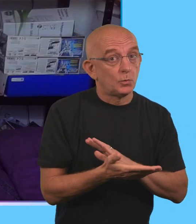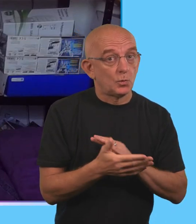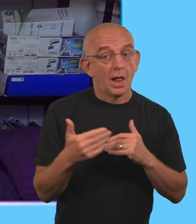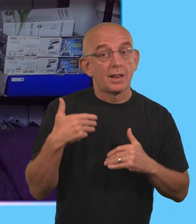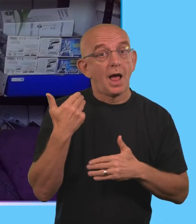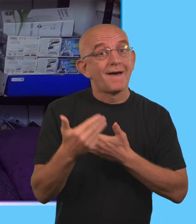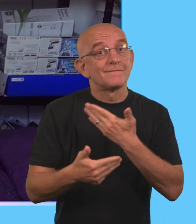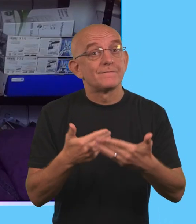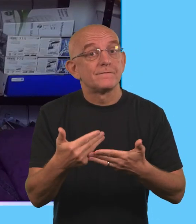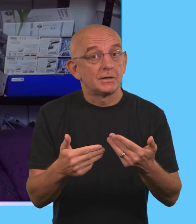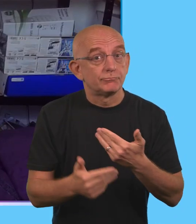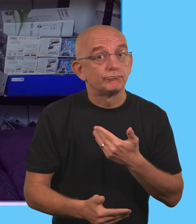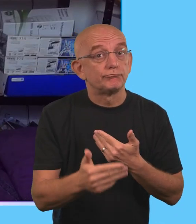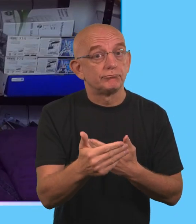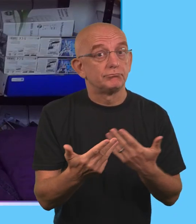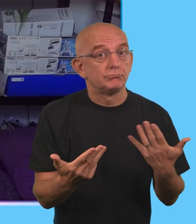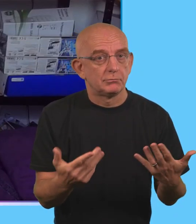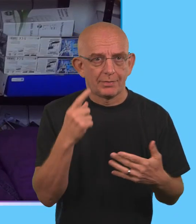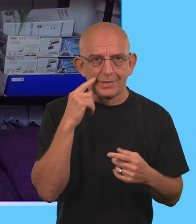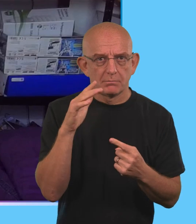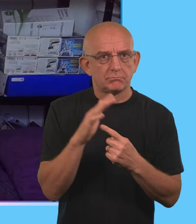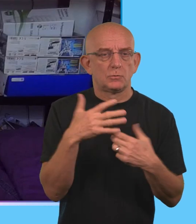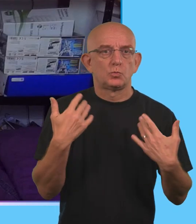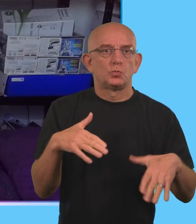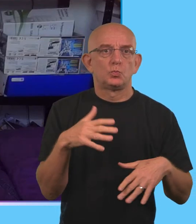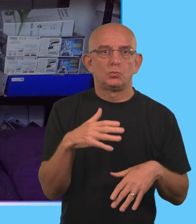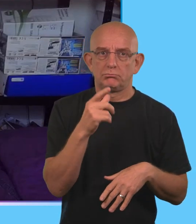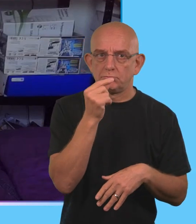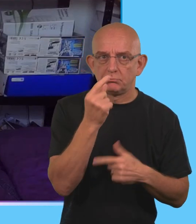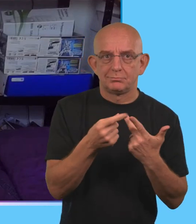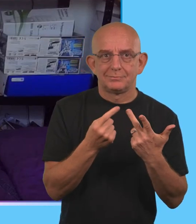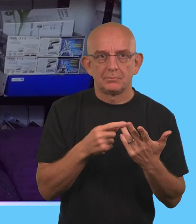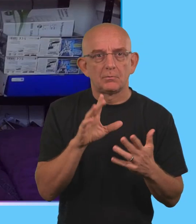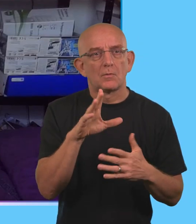I believe this game has incredible potential and is really worth showcasing,